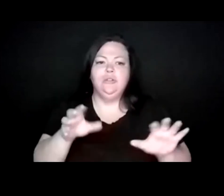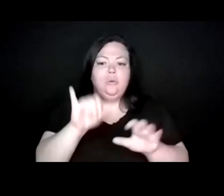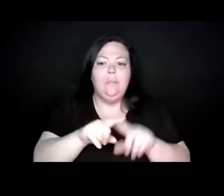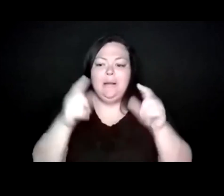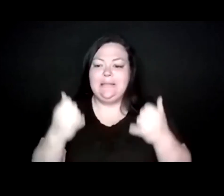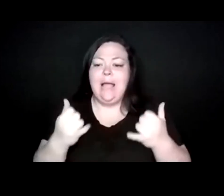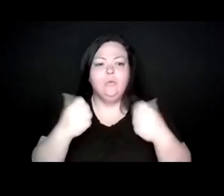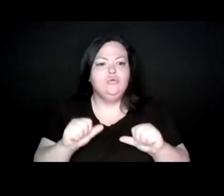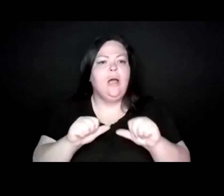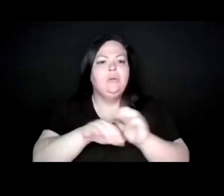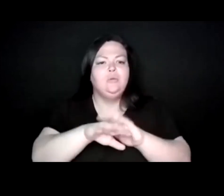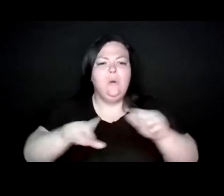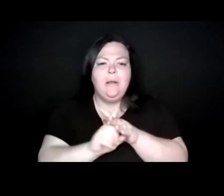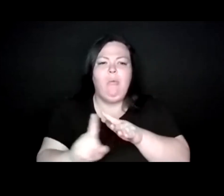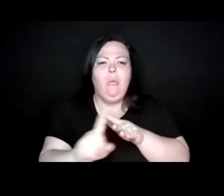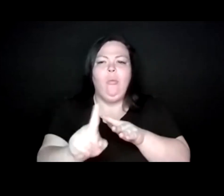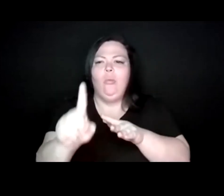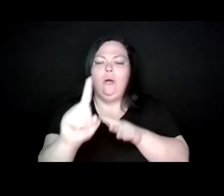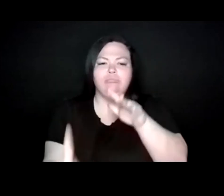swimming off into the deep, re-emerging//